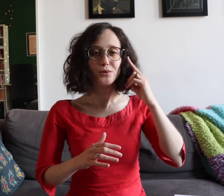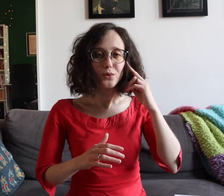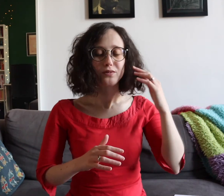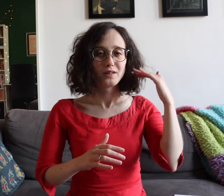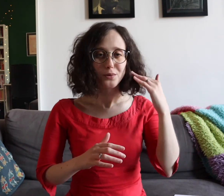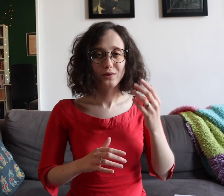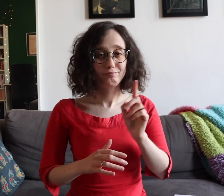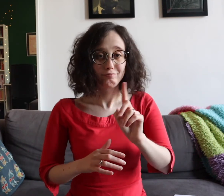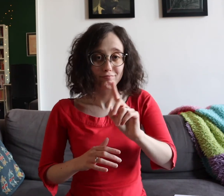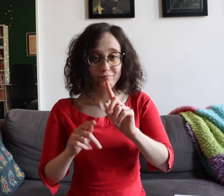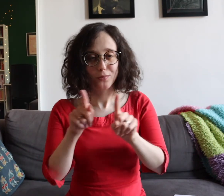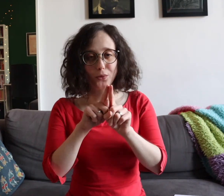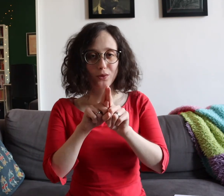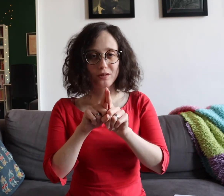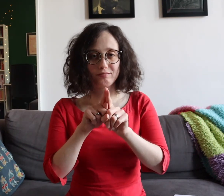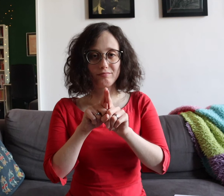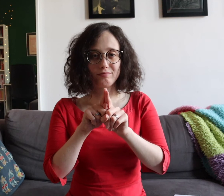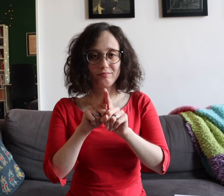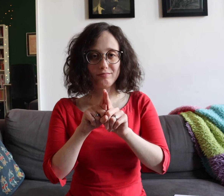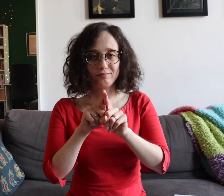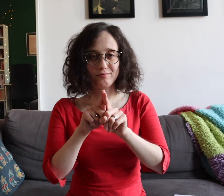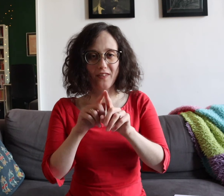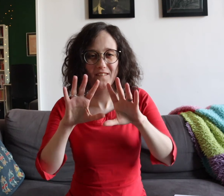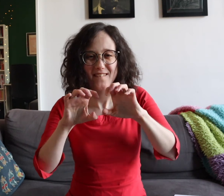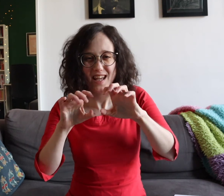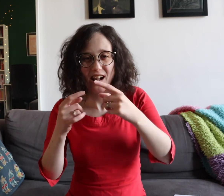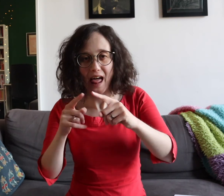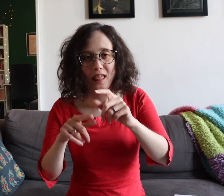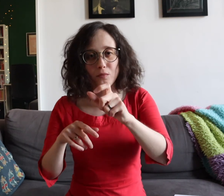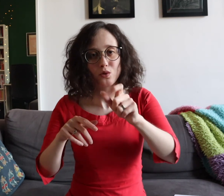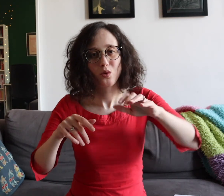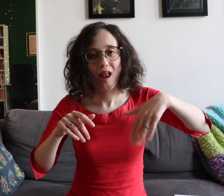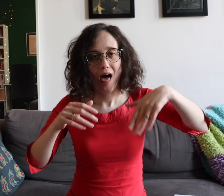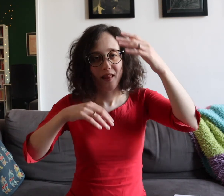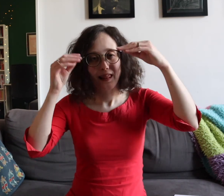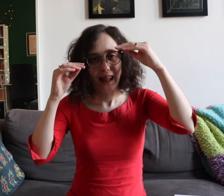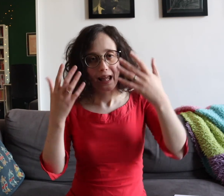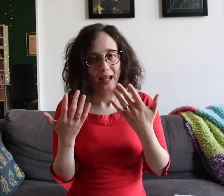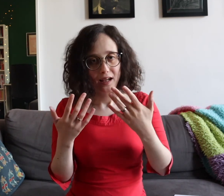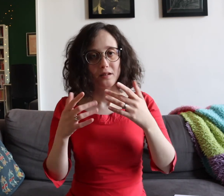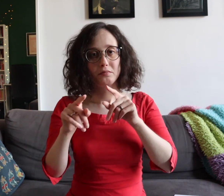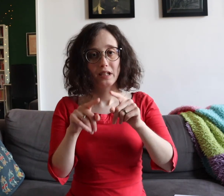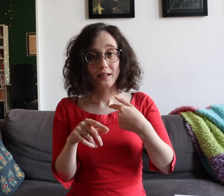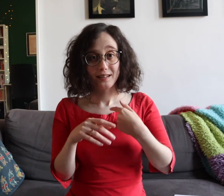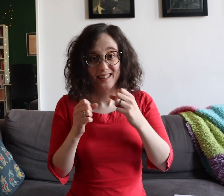There were a lot of other people out there who learned at a later age, which meant